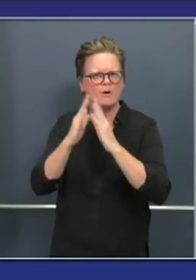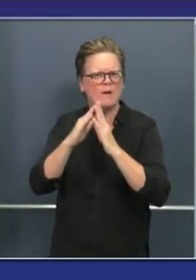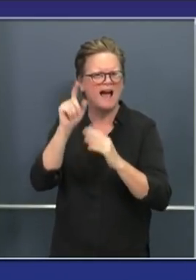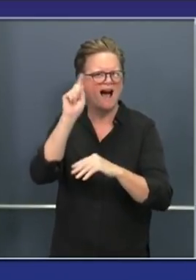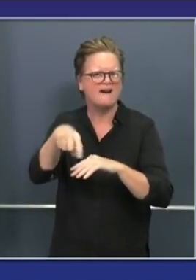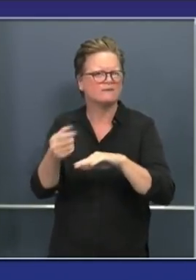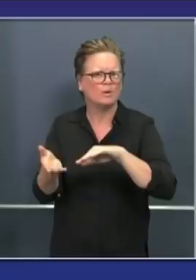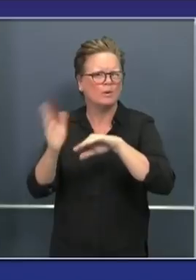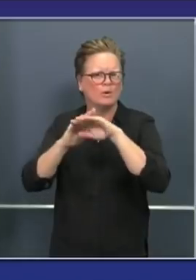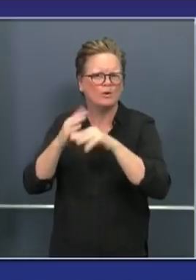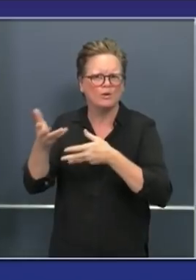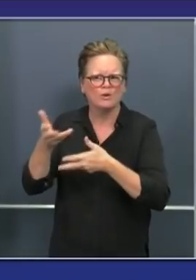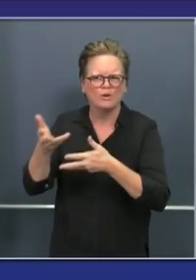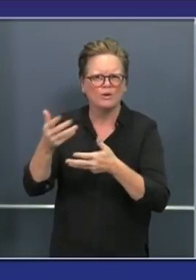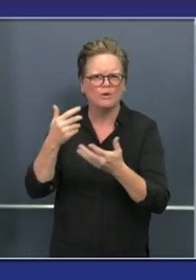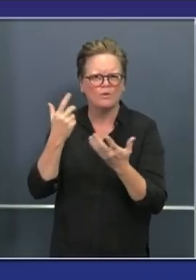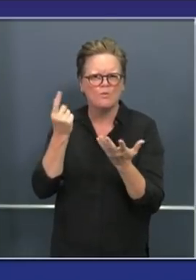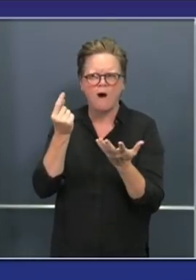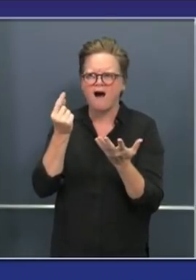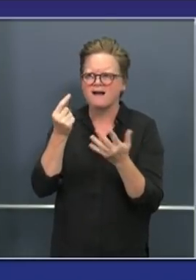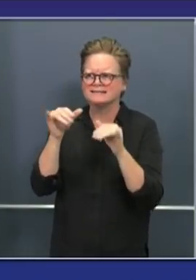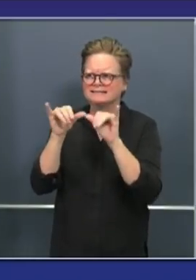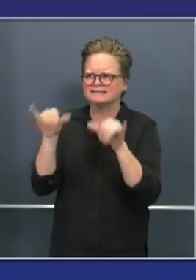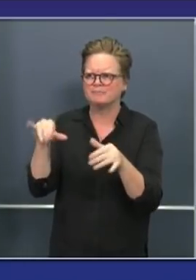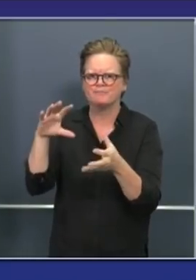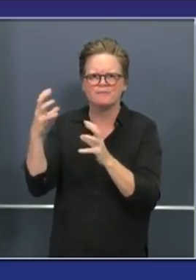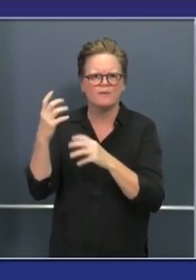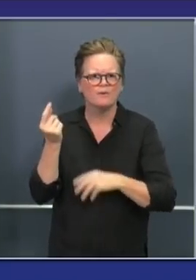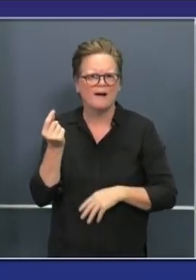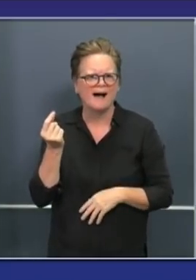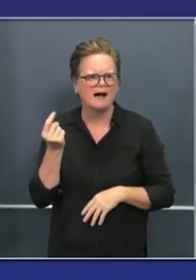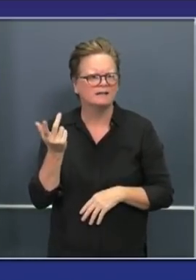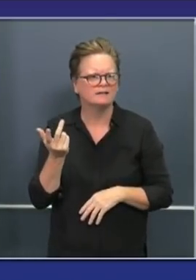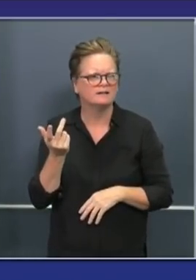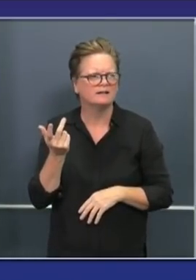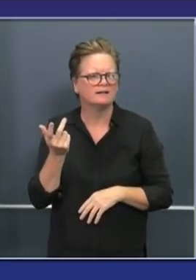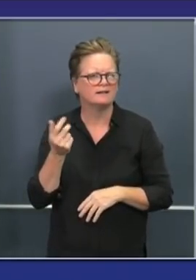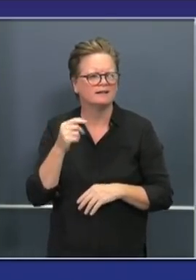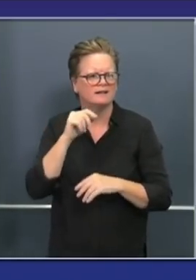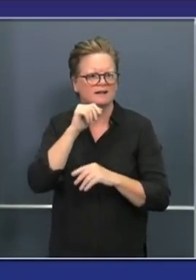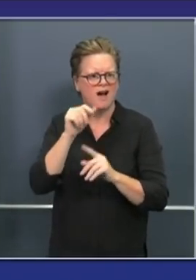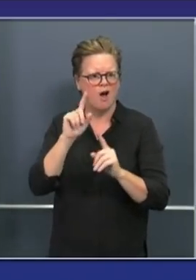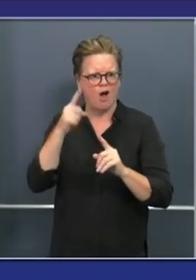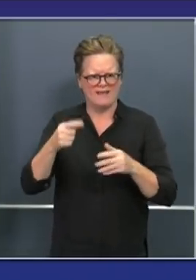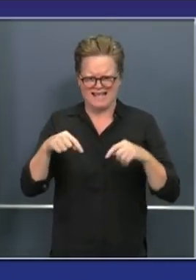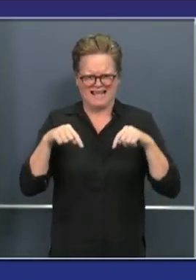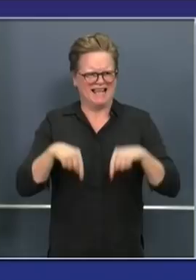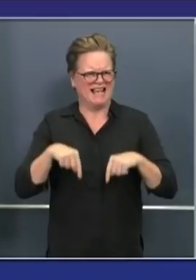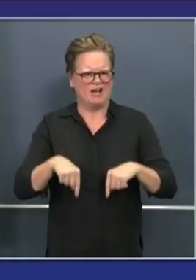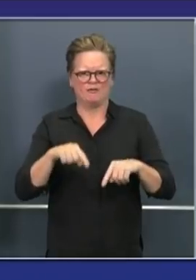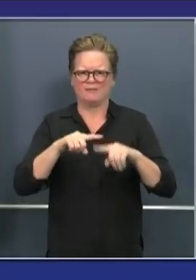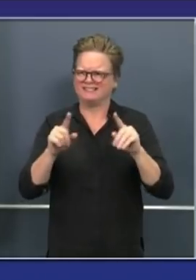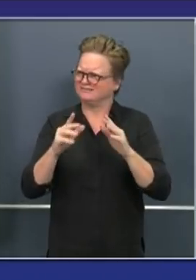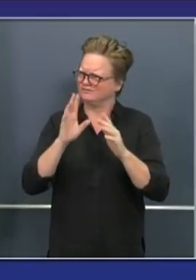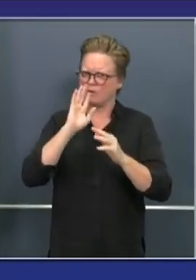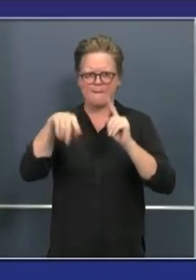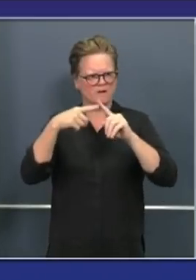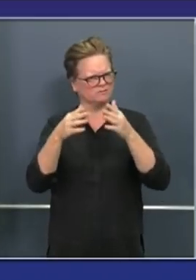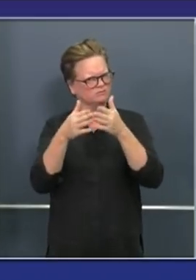BLACK COMMUNITIES ACROSS CALIFORNIA TO ENSURE THAT WE HAVE TESTING WE KNOWN ACROSS THE NATION, SEEMS TO BE THE